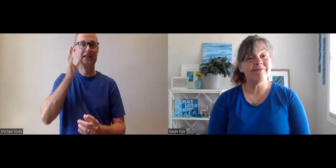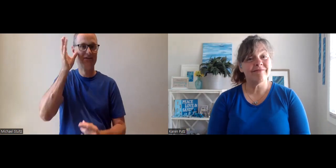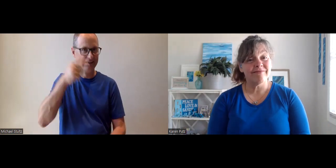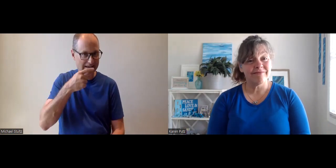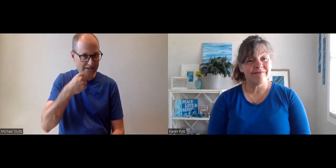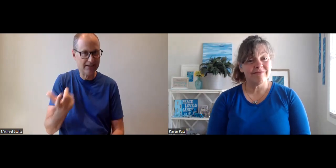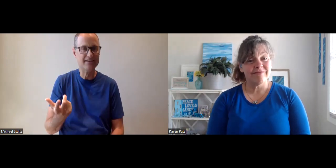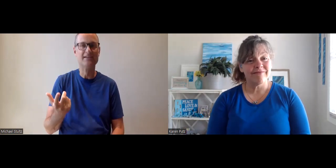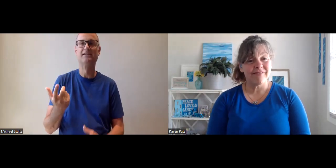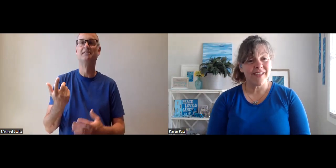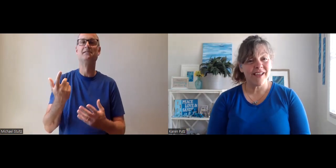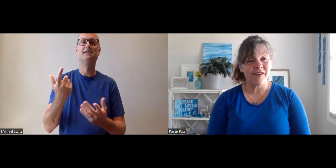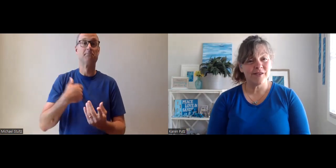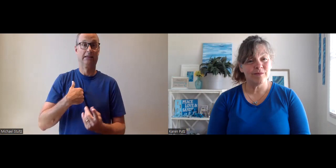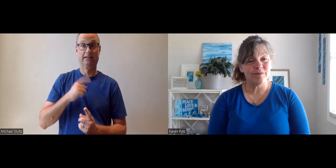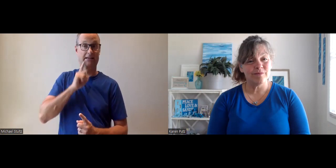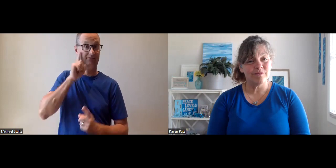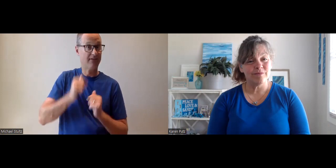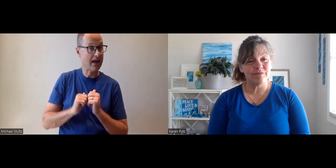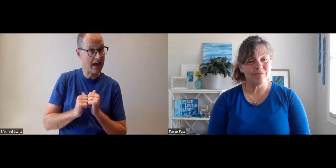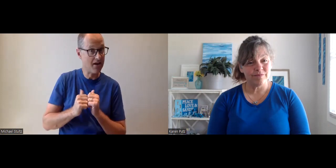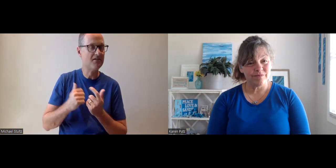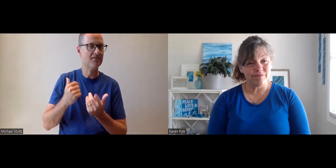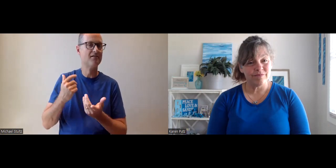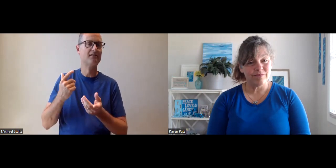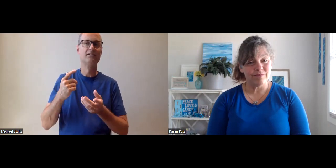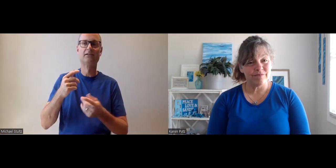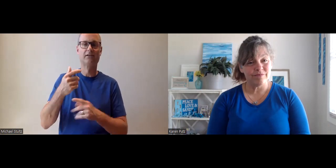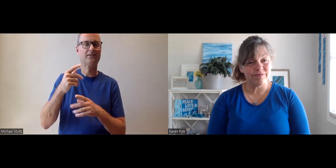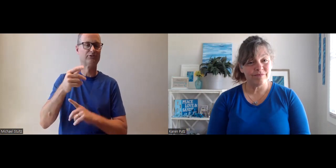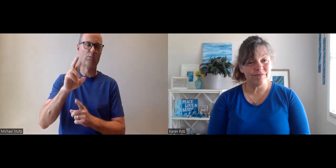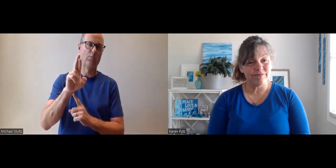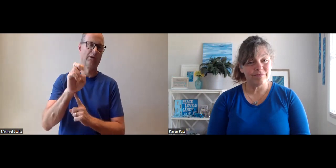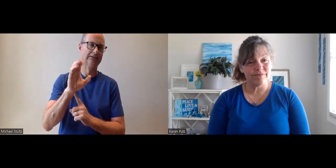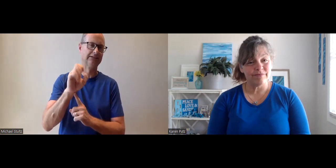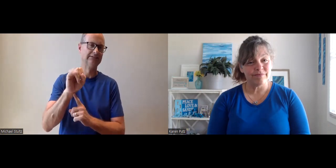My parents are hearing, and I became deaf from a recessive gene.